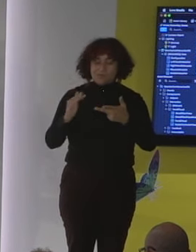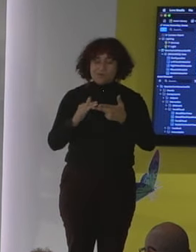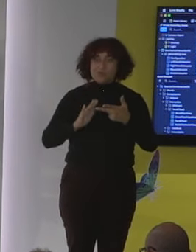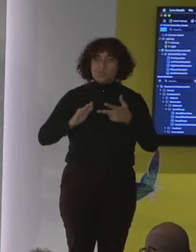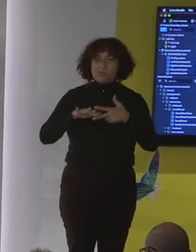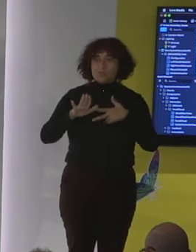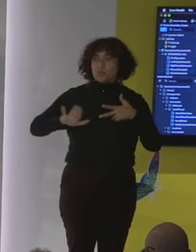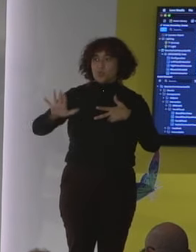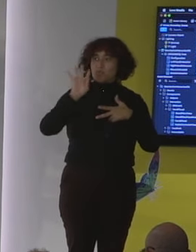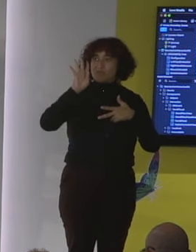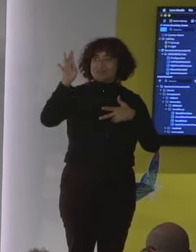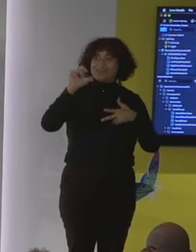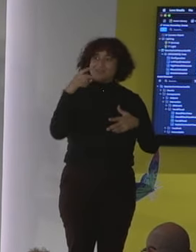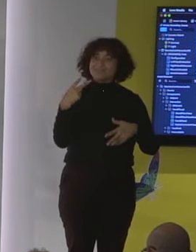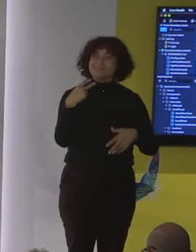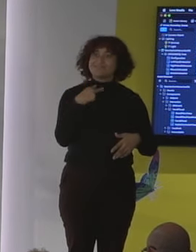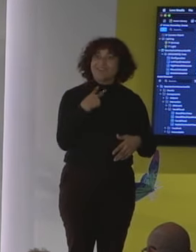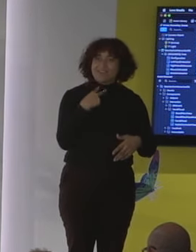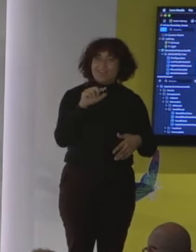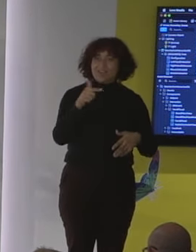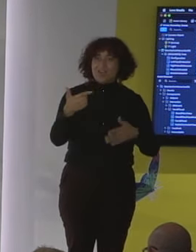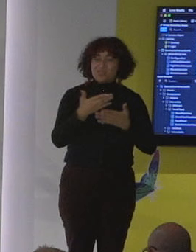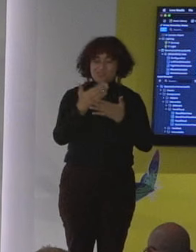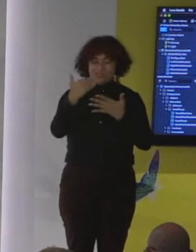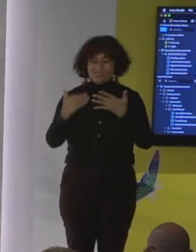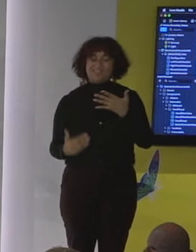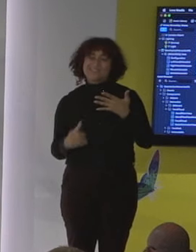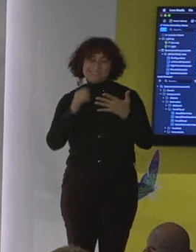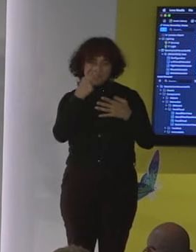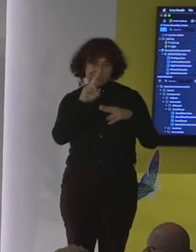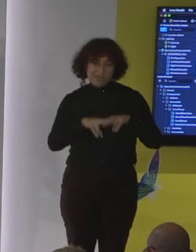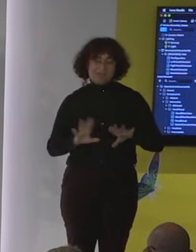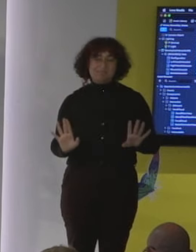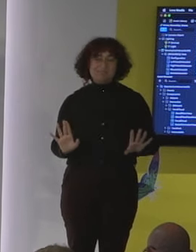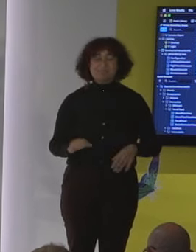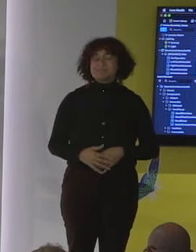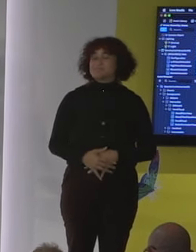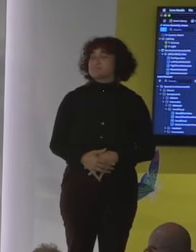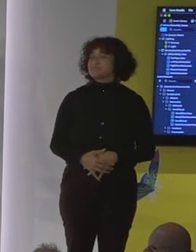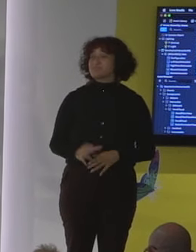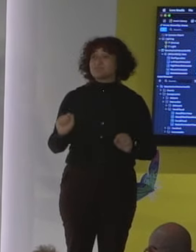and not get really stuck in the other stuff that's not so fun. So, yeah.